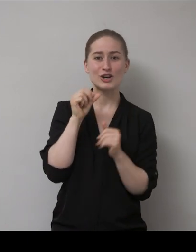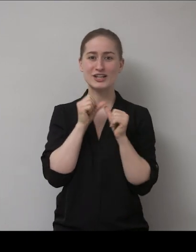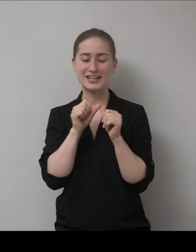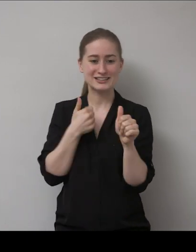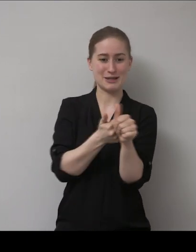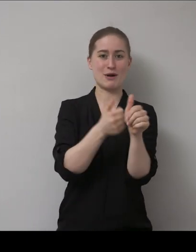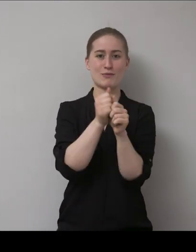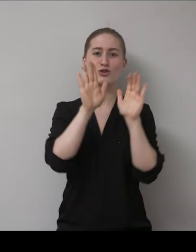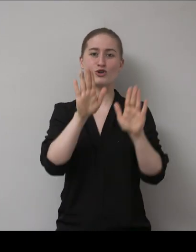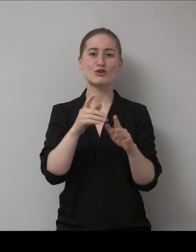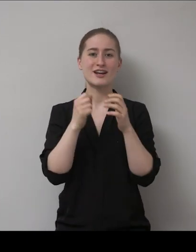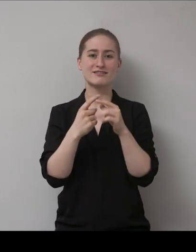your great accomplishments going forward.